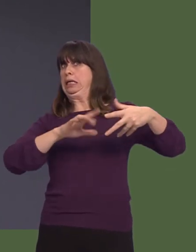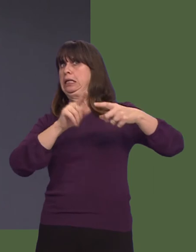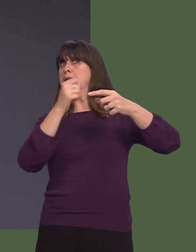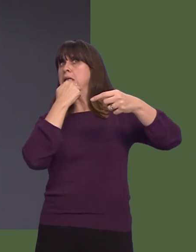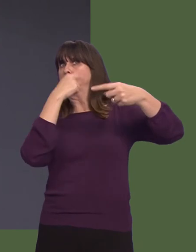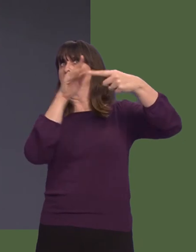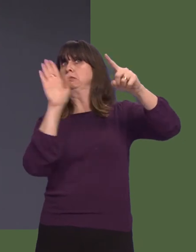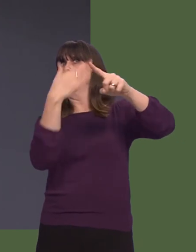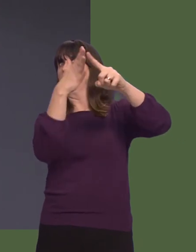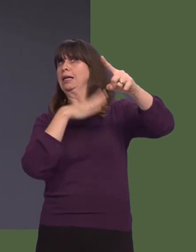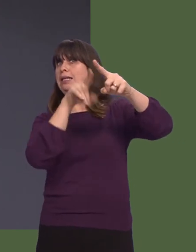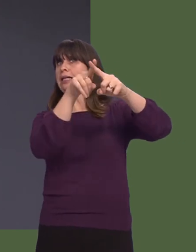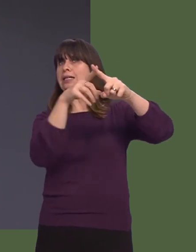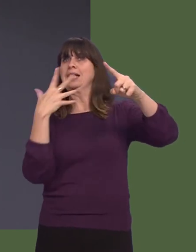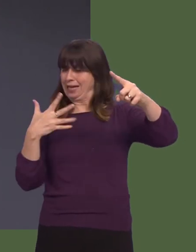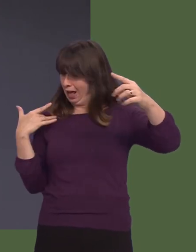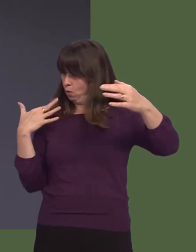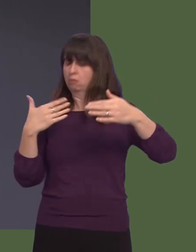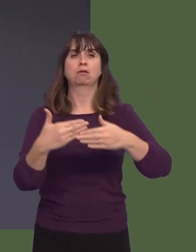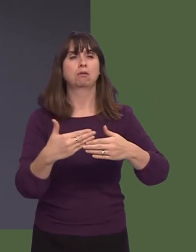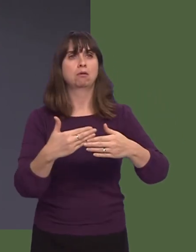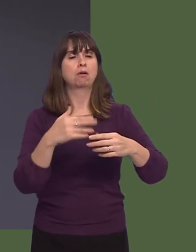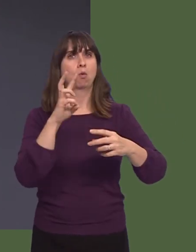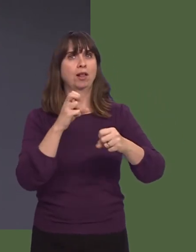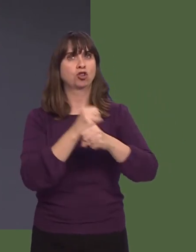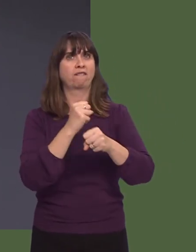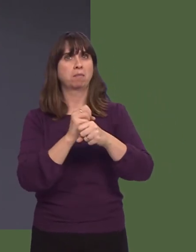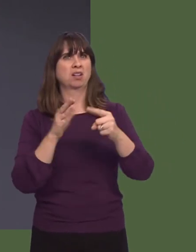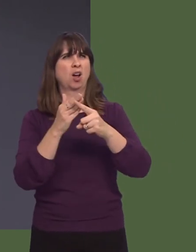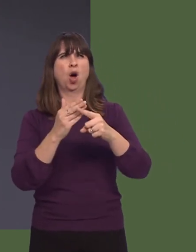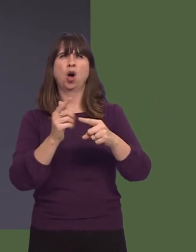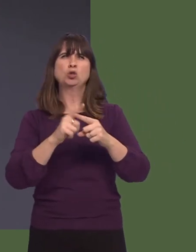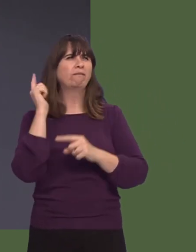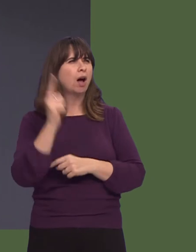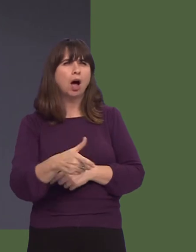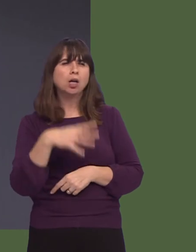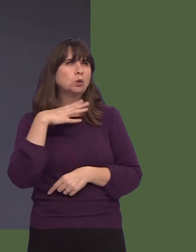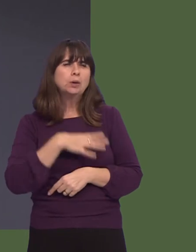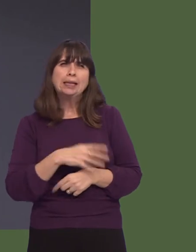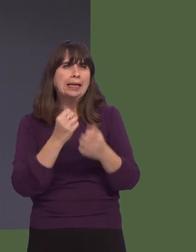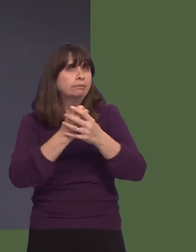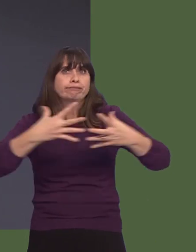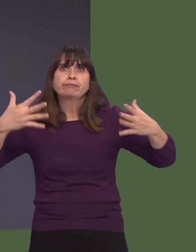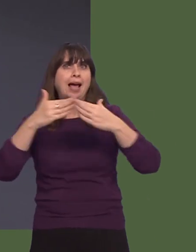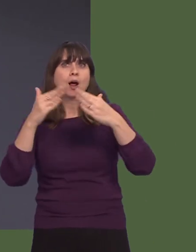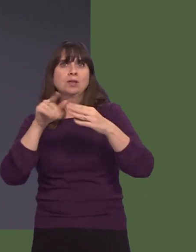hynny yn wallus ac nad oedd angen cynyddu y nifer o dai yn y cynlluniau datblygu hynny.